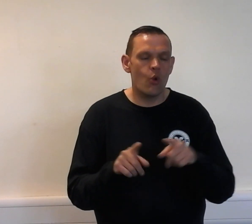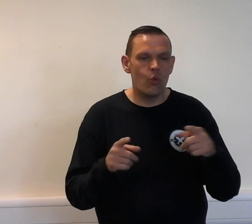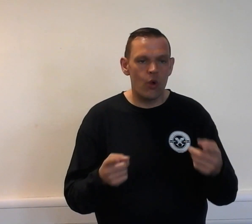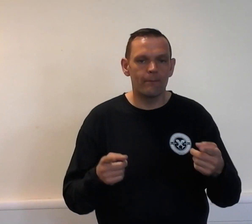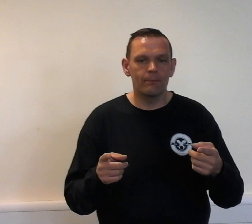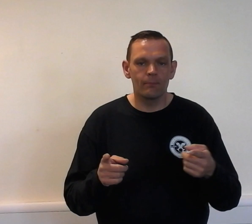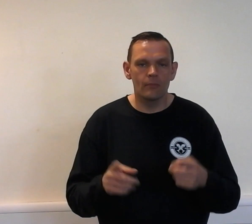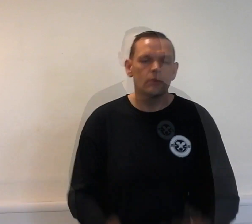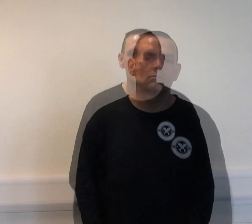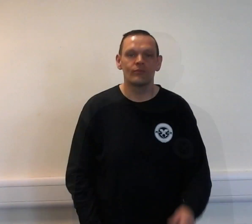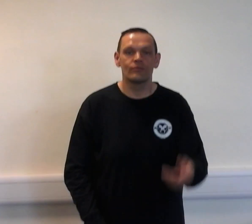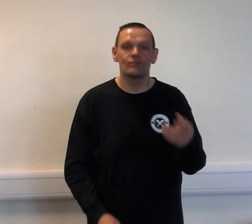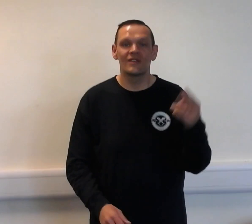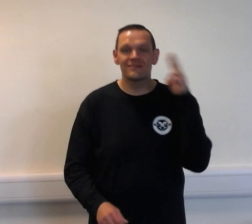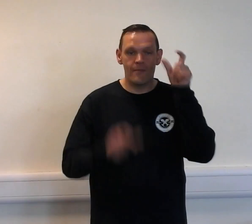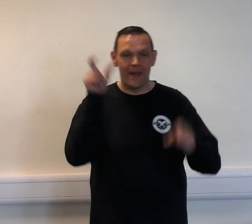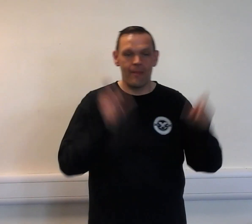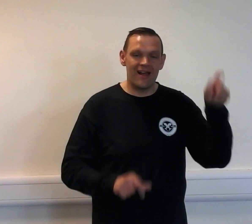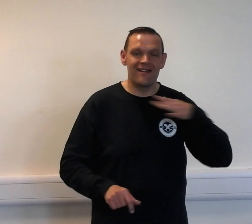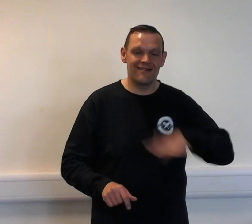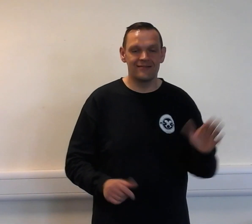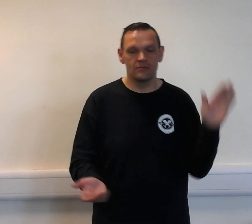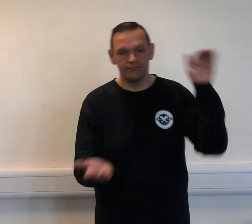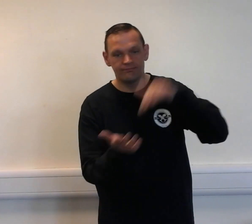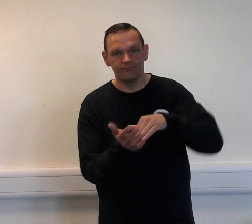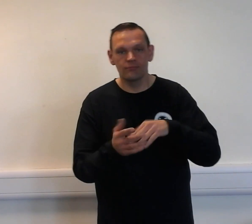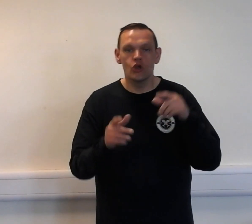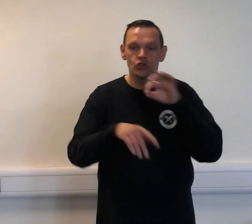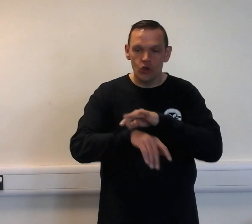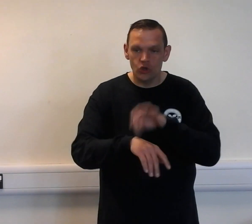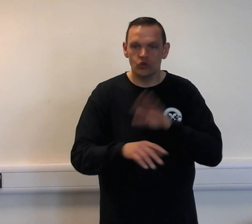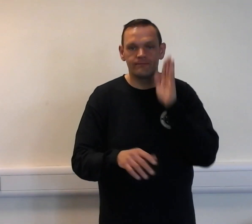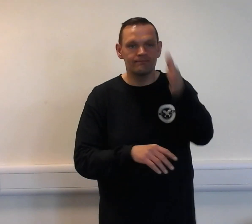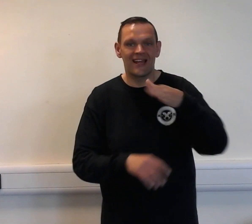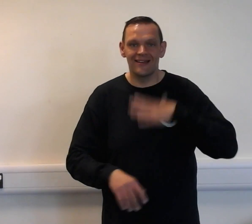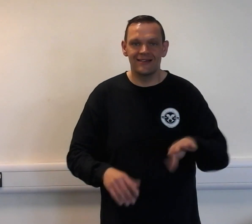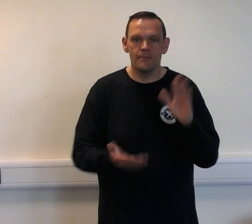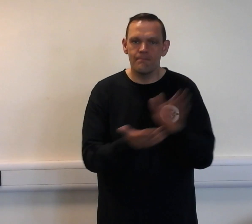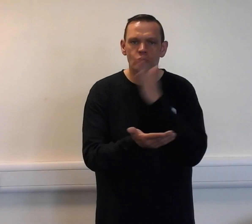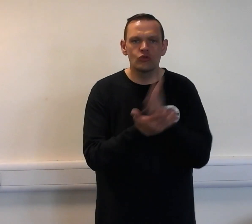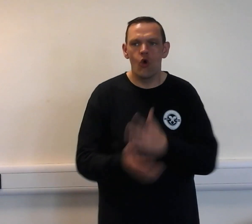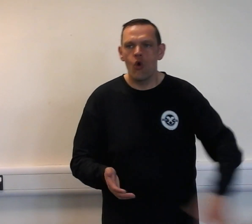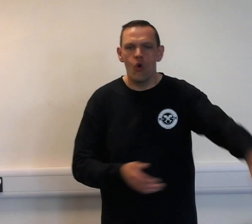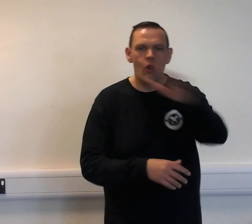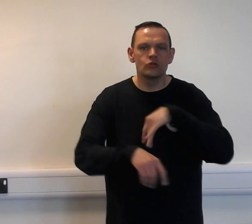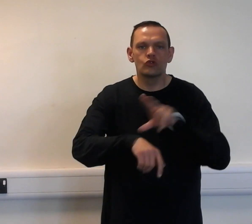was otherwise is missed and deaf people when they arrive at a GP surgery you need to